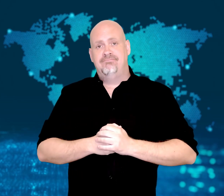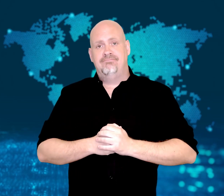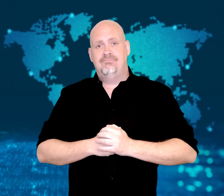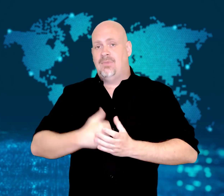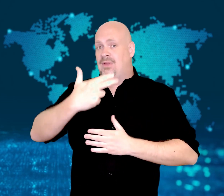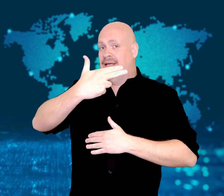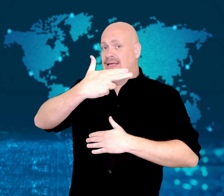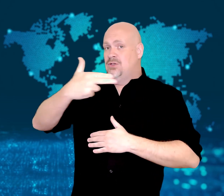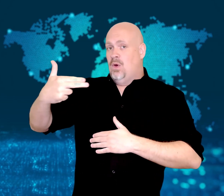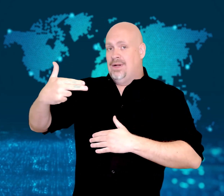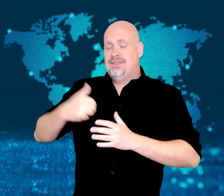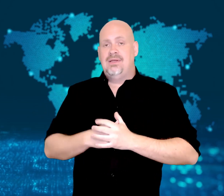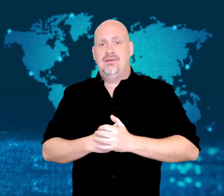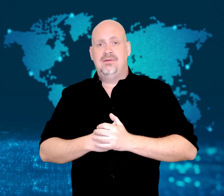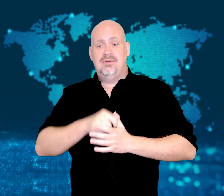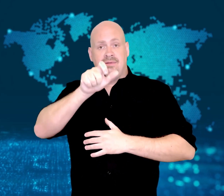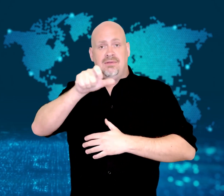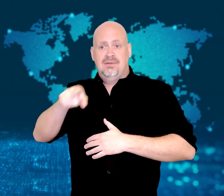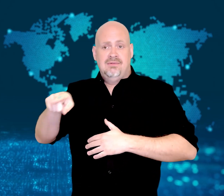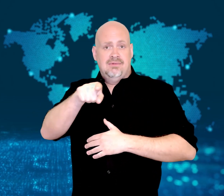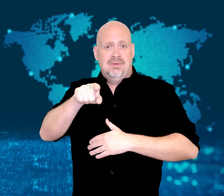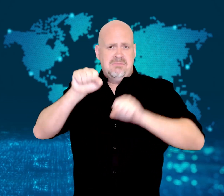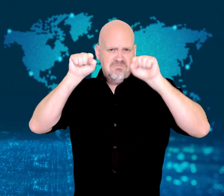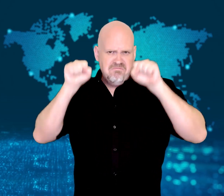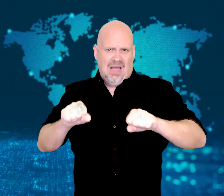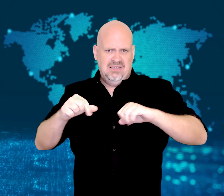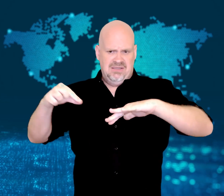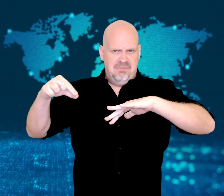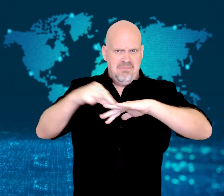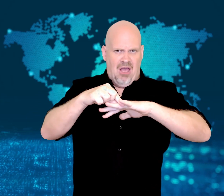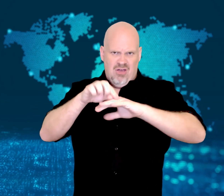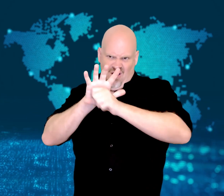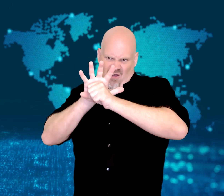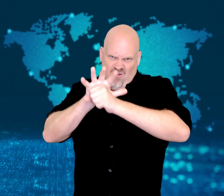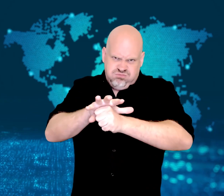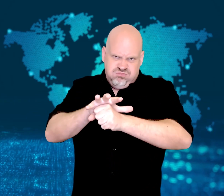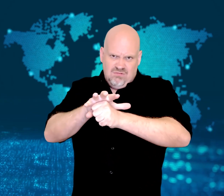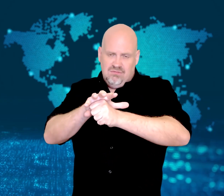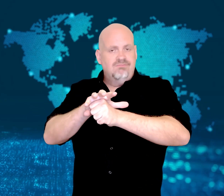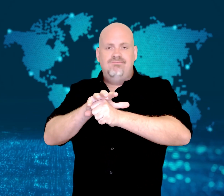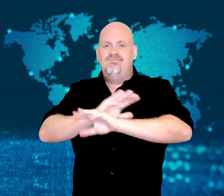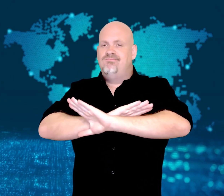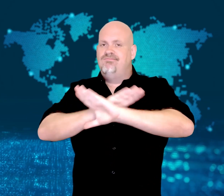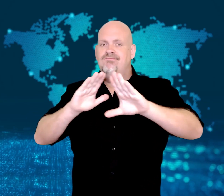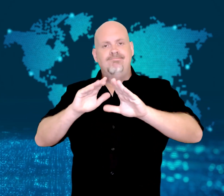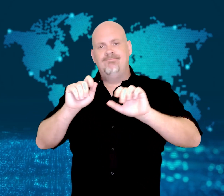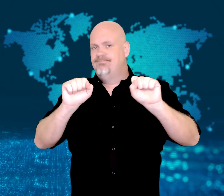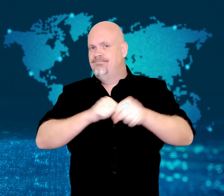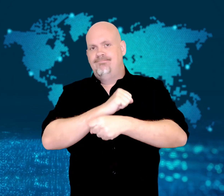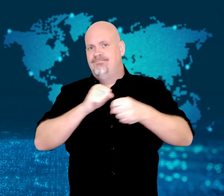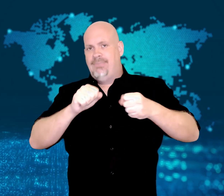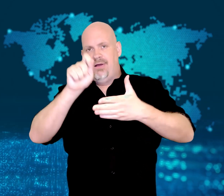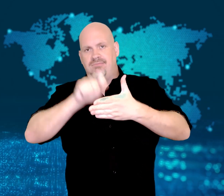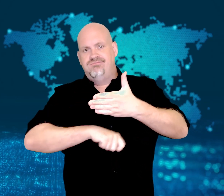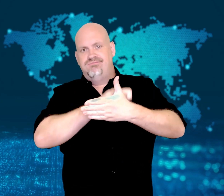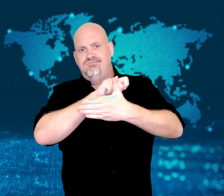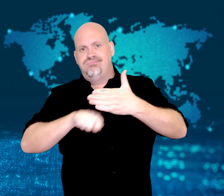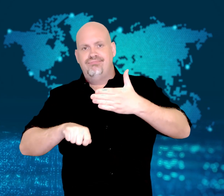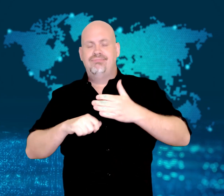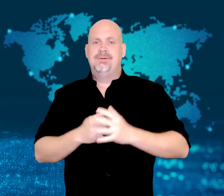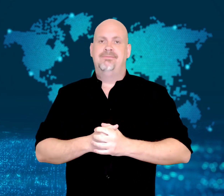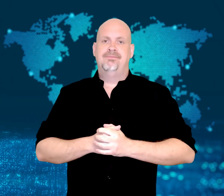Forced marriages outlawed.